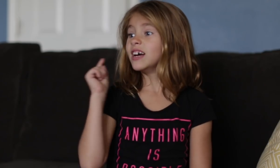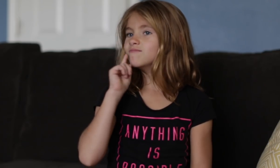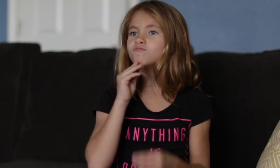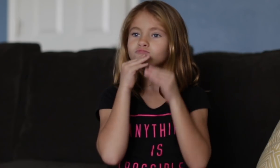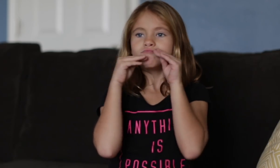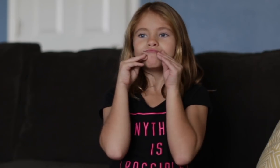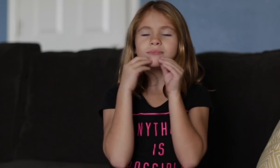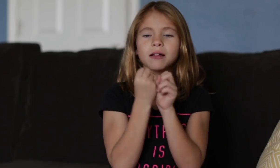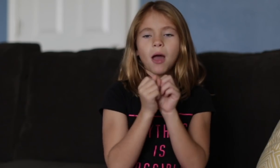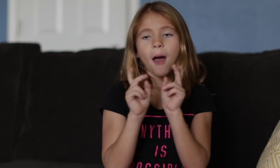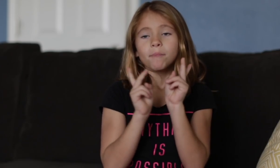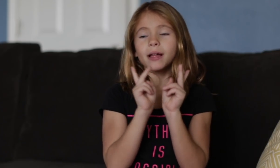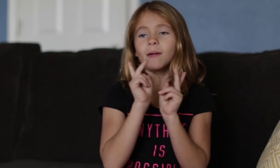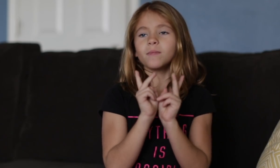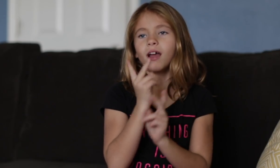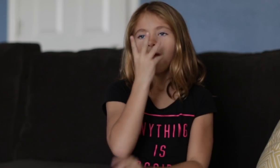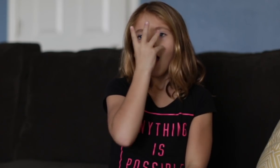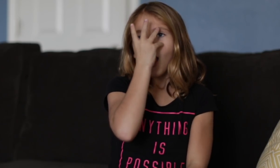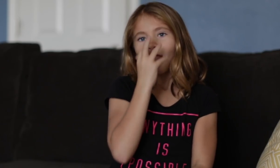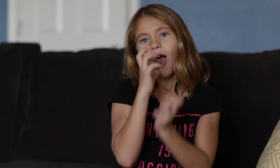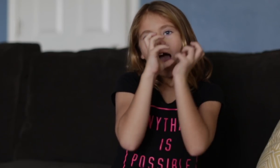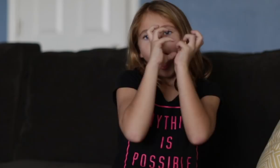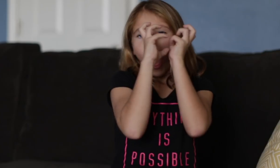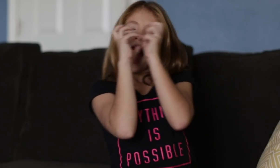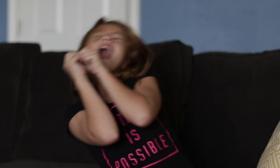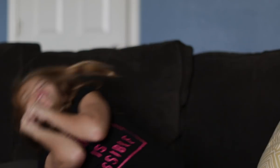Without facial expression, the story can make people sleep.